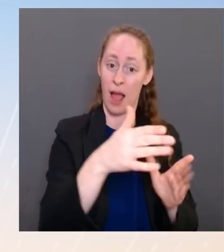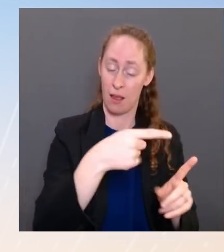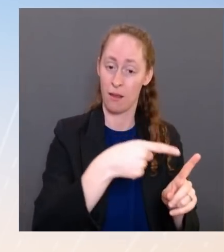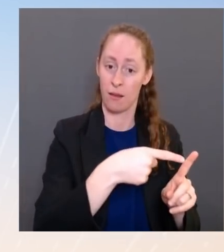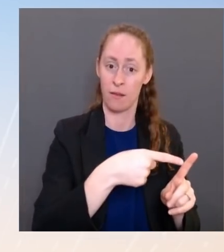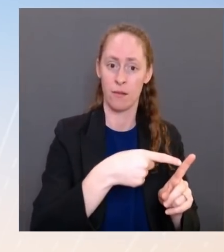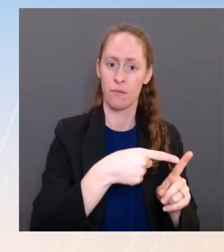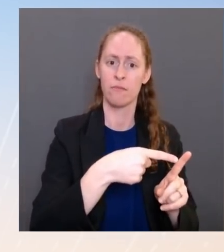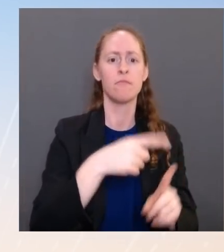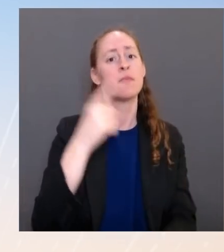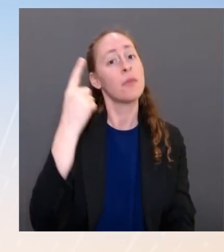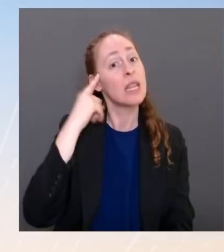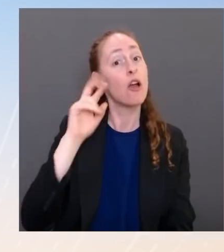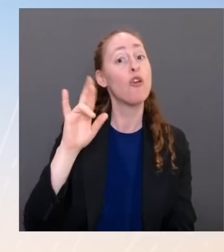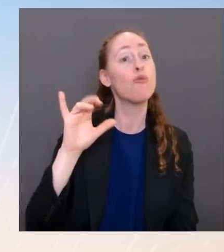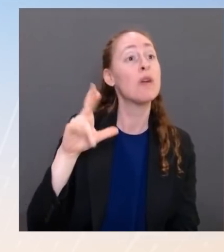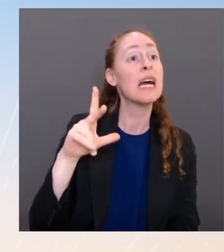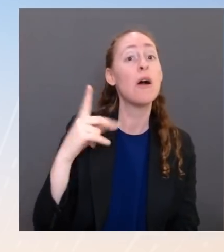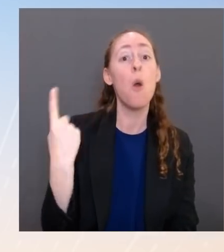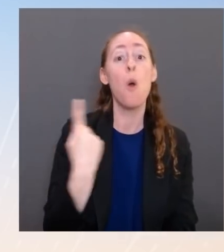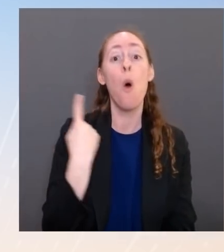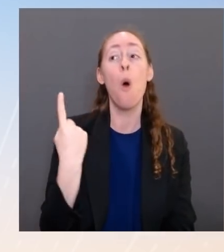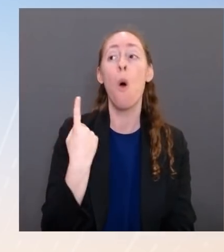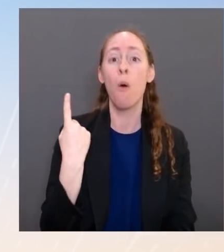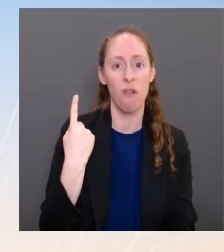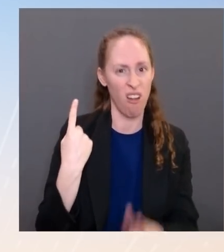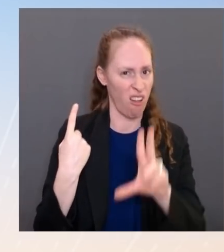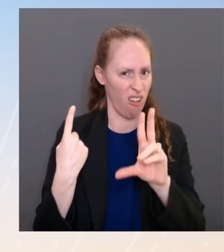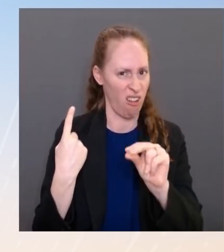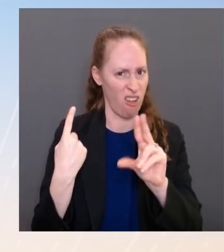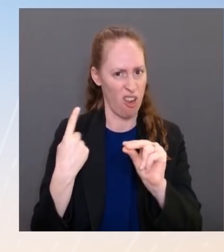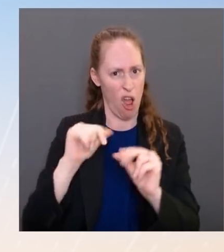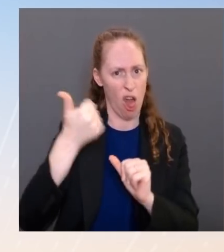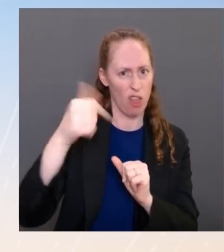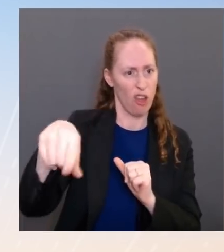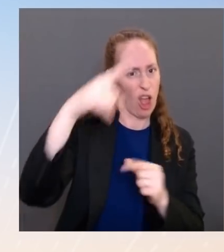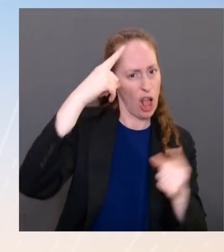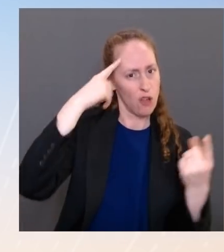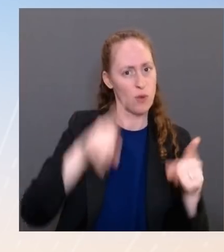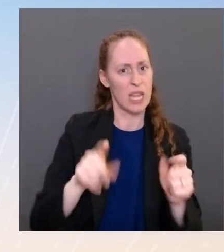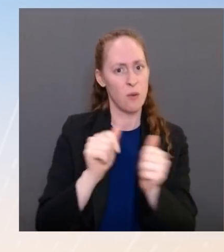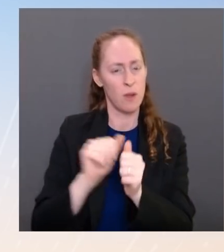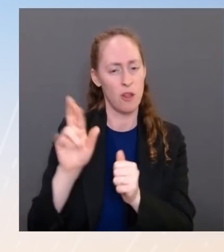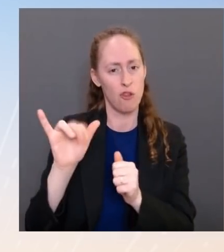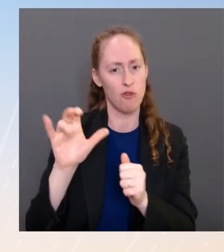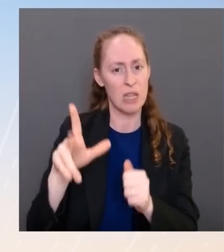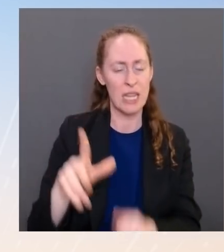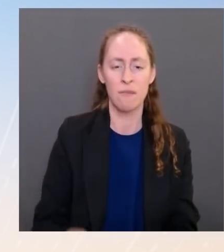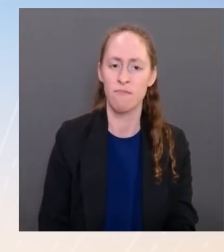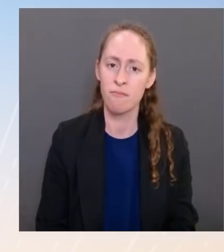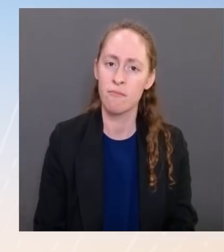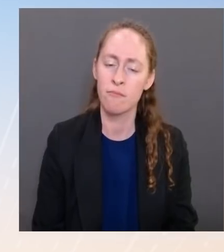So he is the person who's put forward this plan. Senator Ron Johnson has called the Congressional GOP plan a, quote, "positive thing."